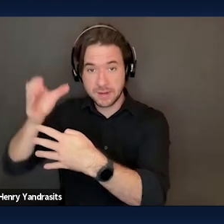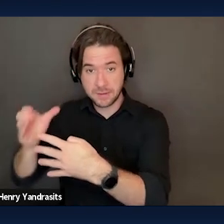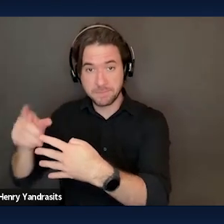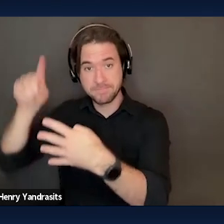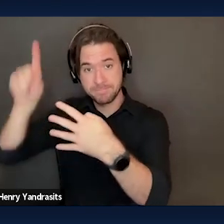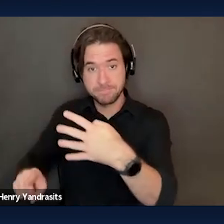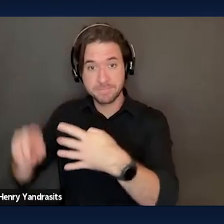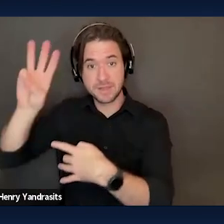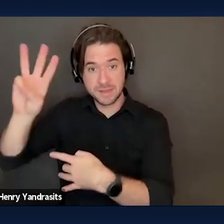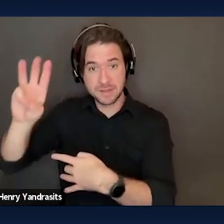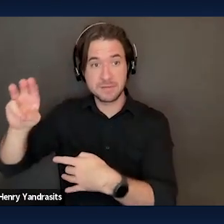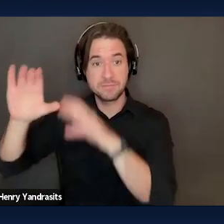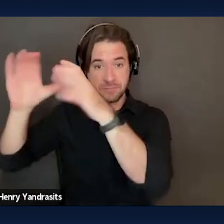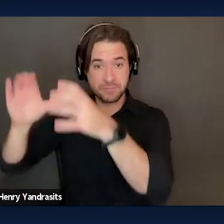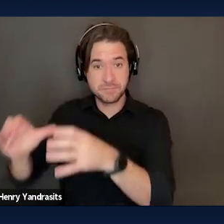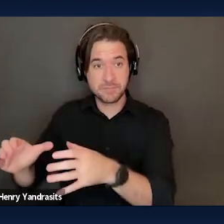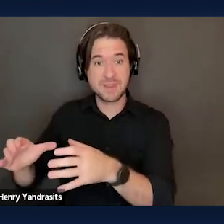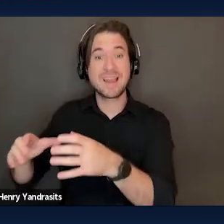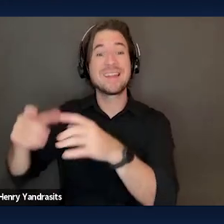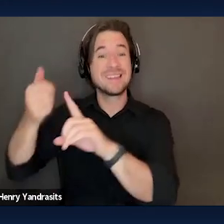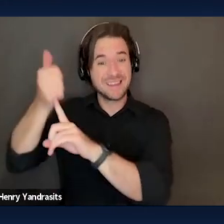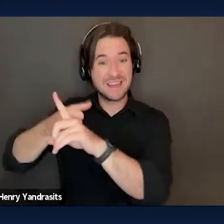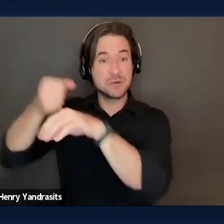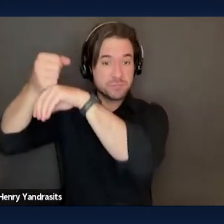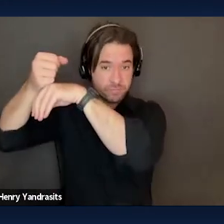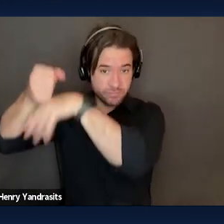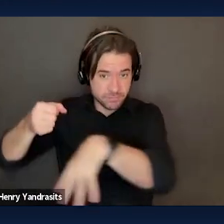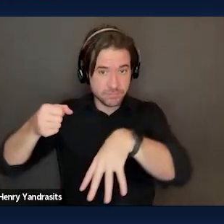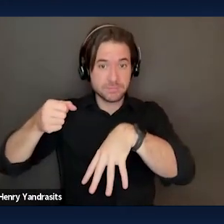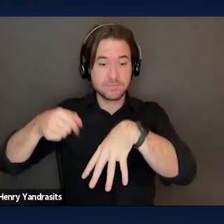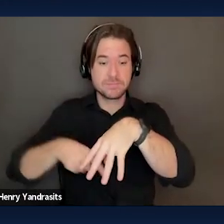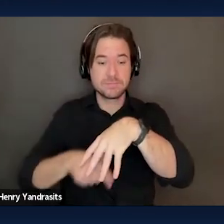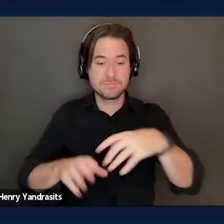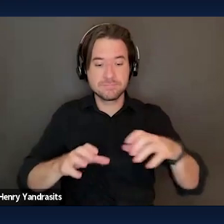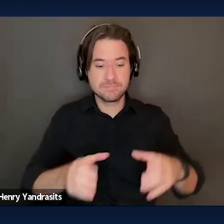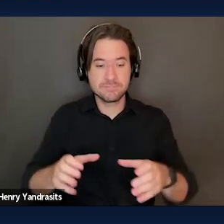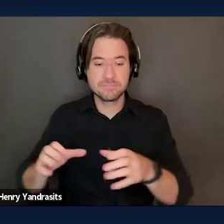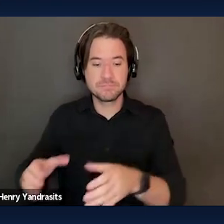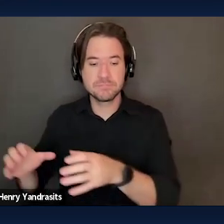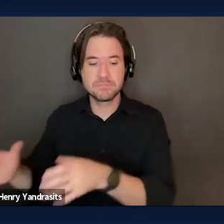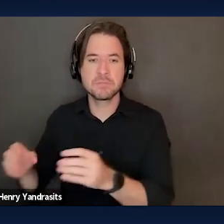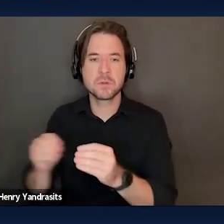And then we broke out each of those. into more specific.